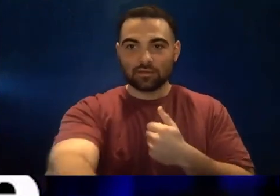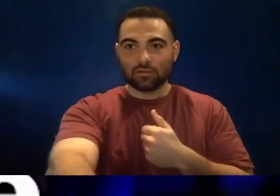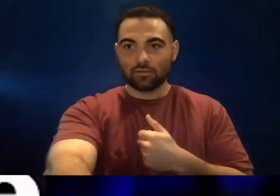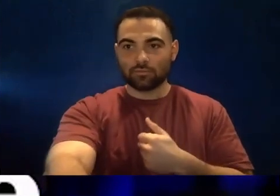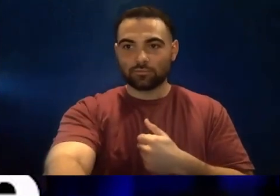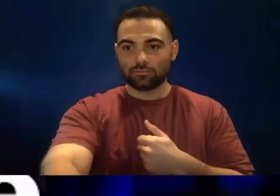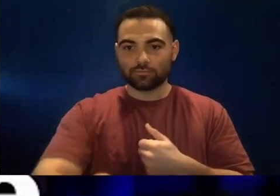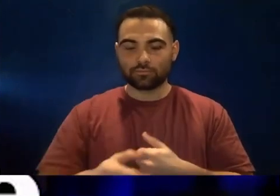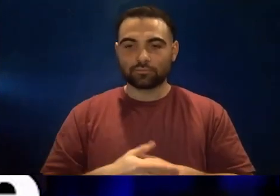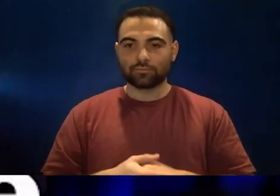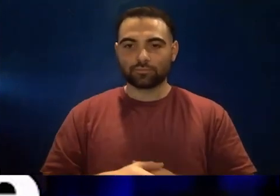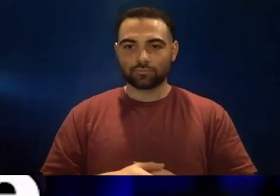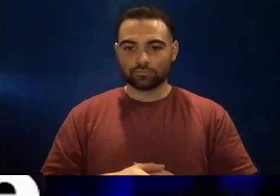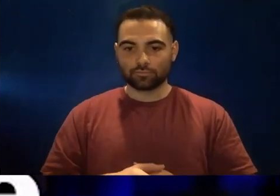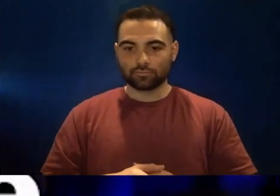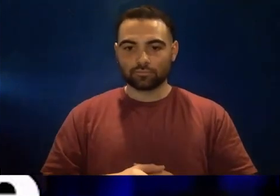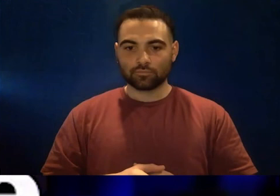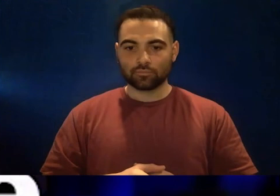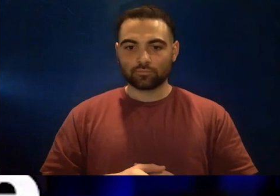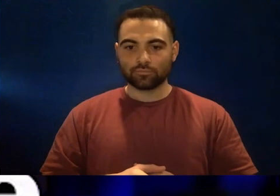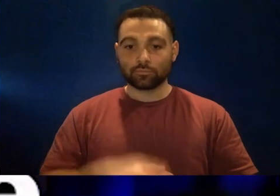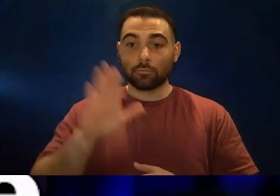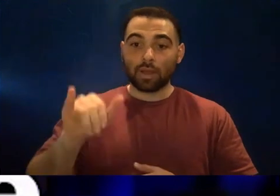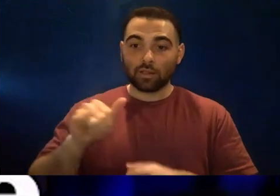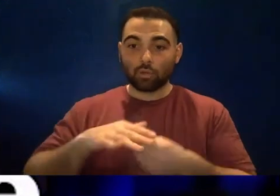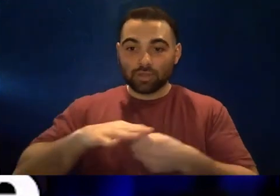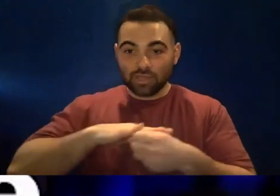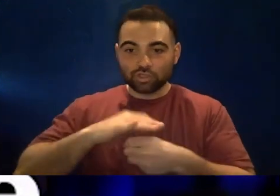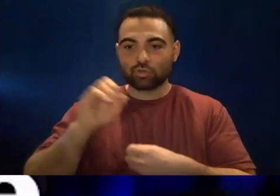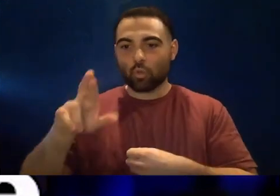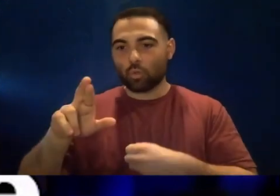just simply by location or by accessibility as well.